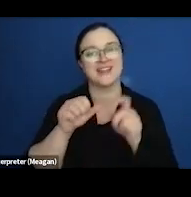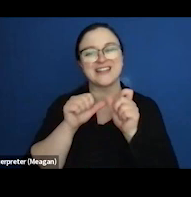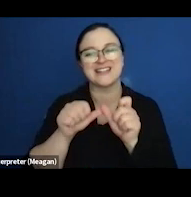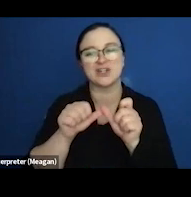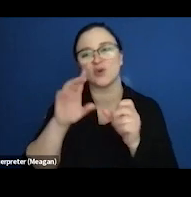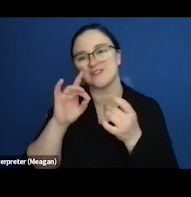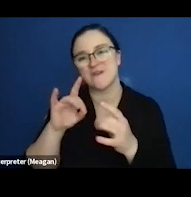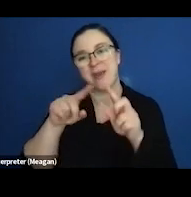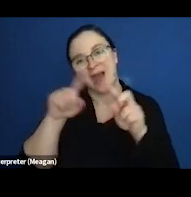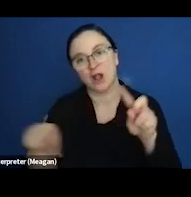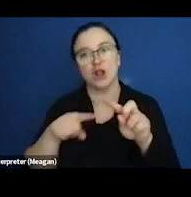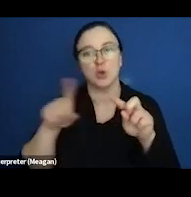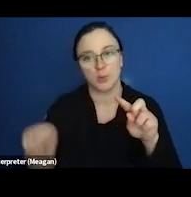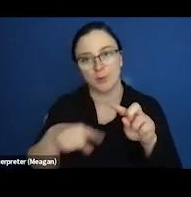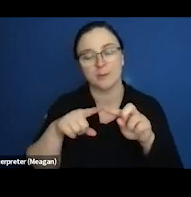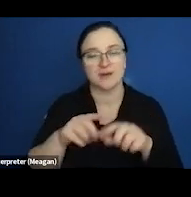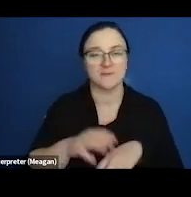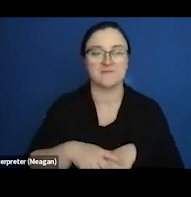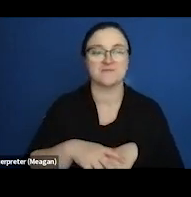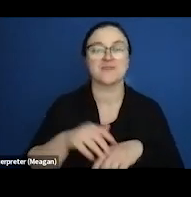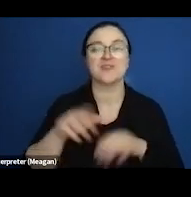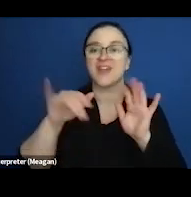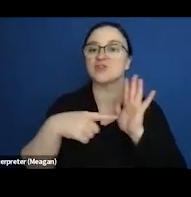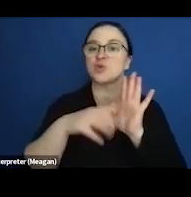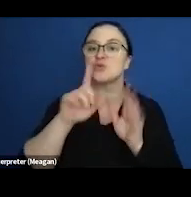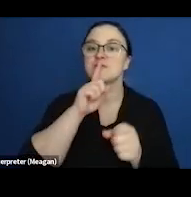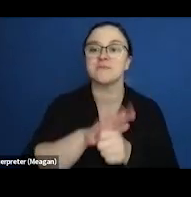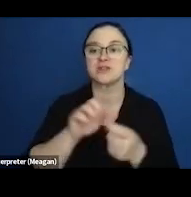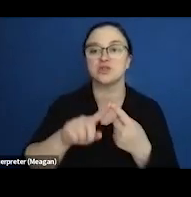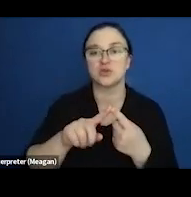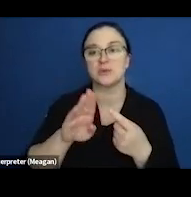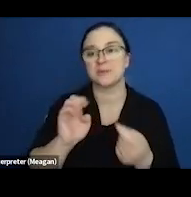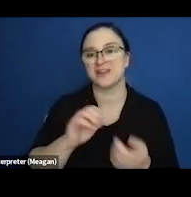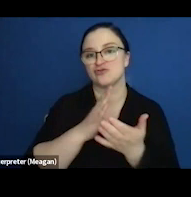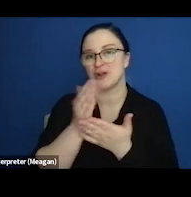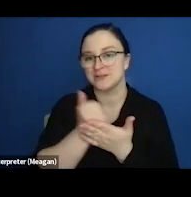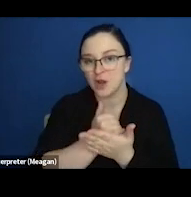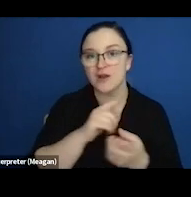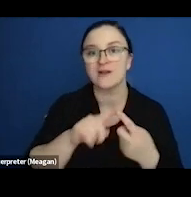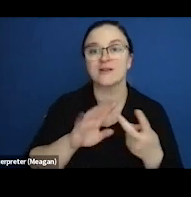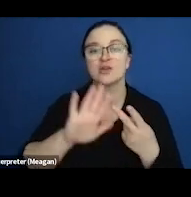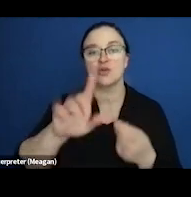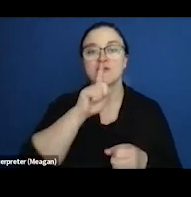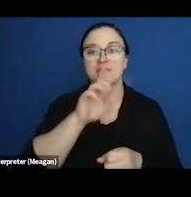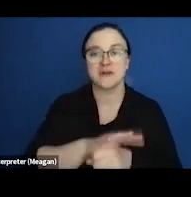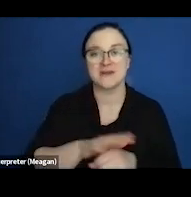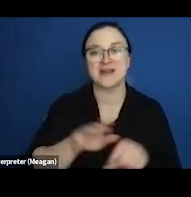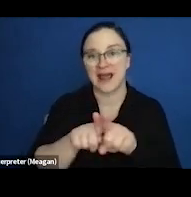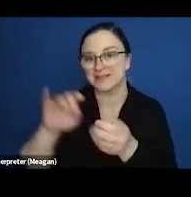because it shows your commitment to be transparent, your commitment to be a partner in that regard.